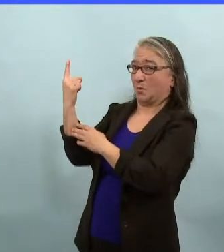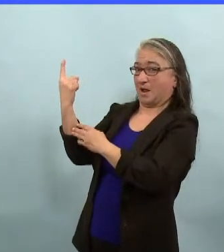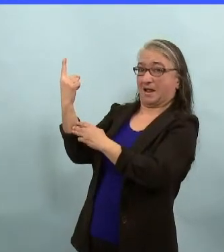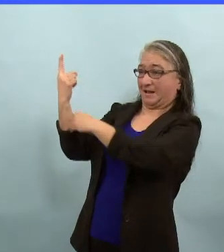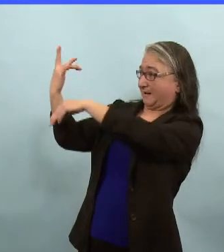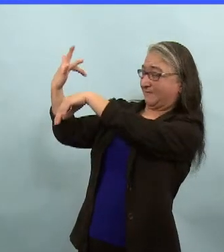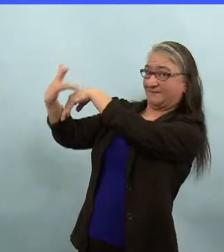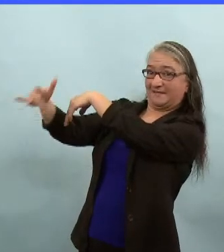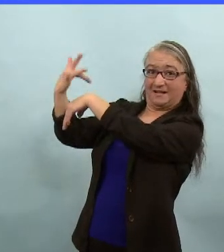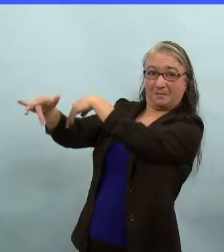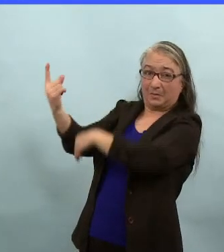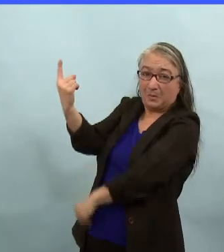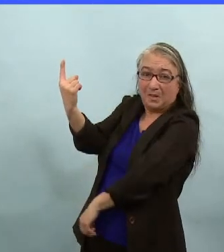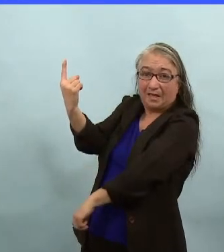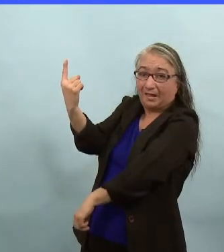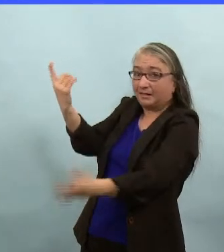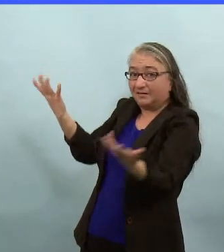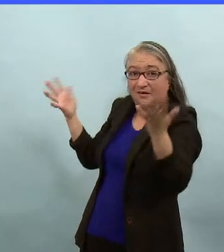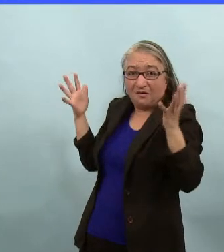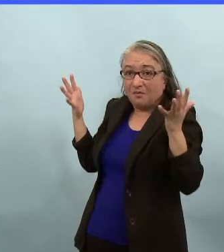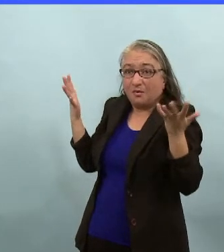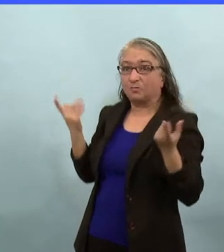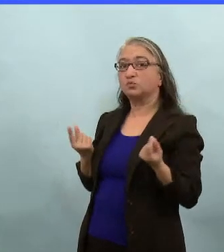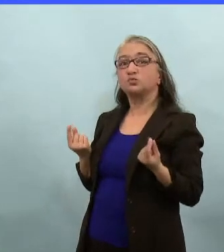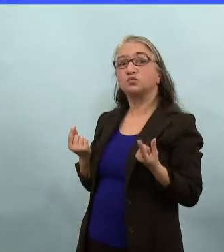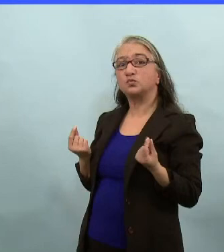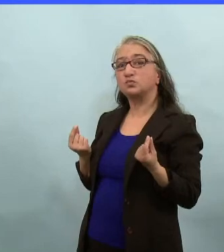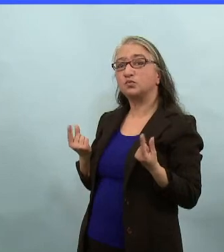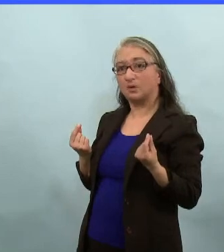lockdown or a circuit breaker or something i mean what do you do now like it's good